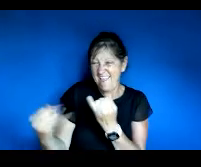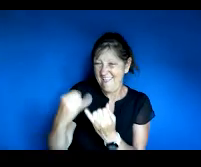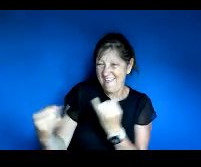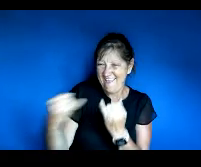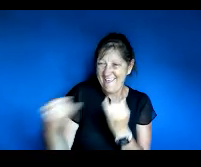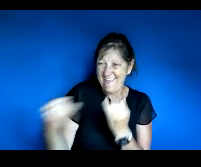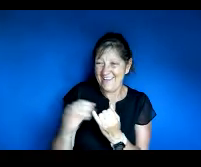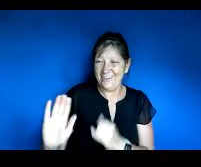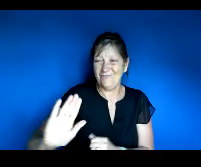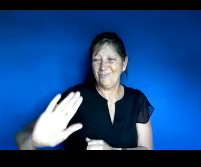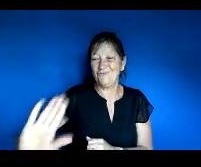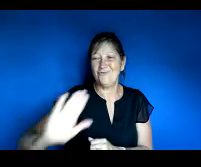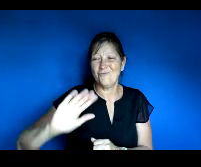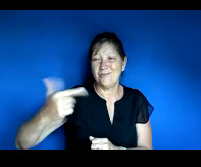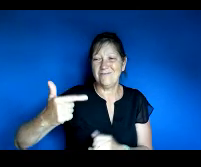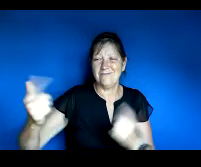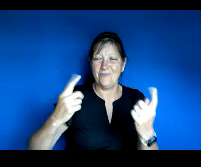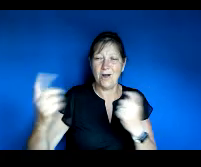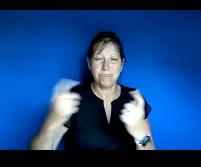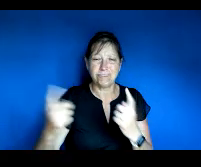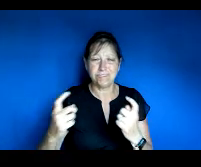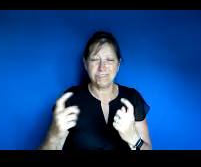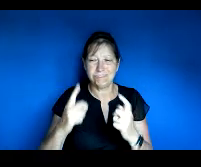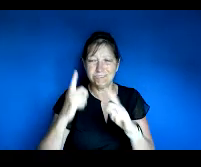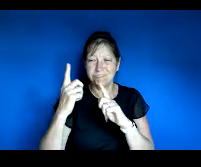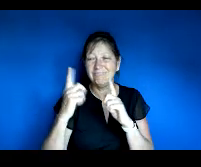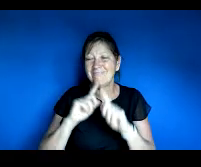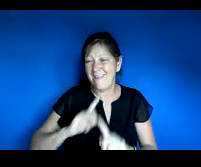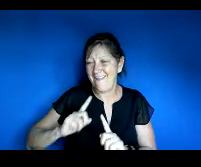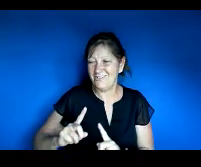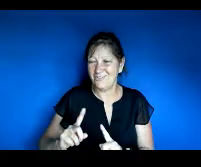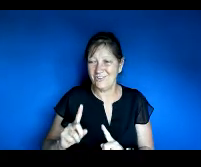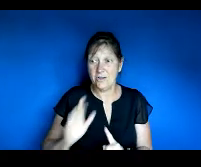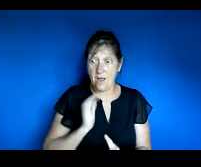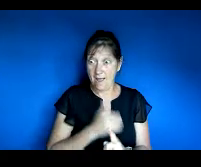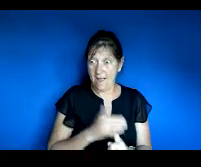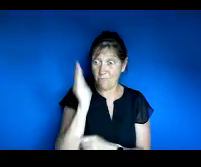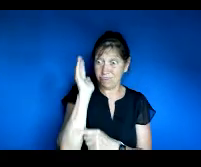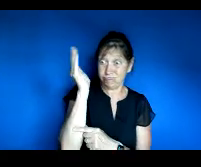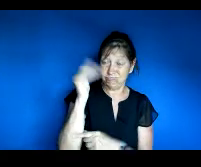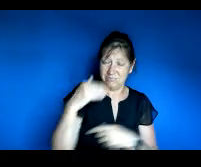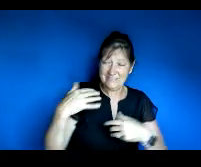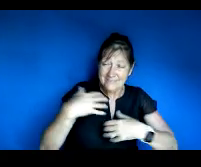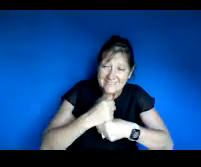Kind of our main goal is just to kind of give you the nuts and bolts, bread and butter, of kind of what we do,